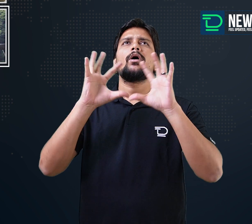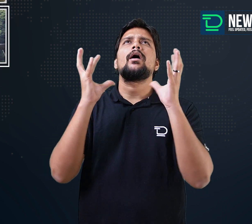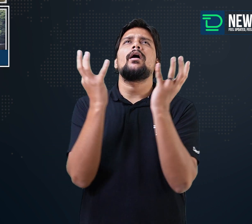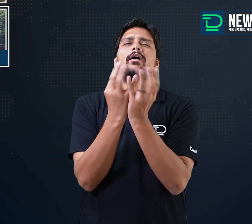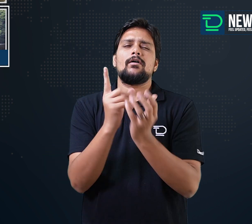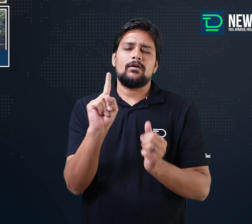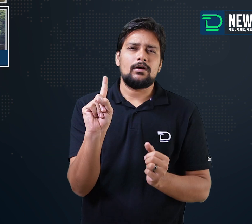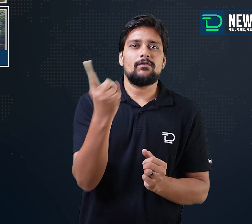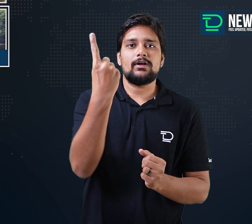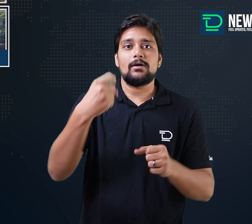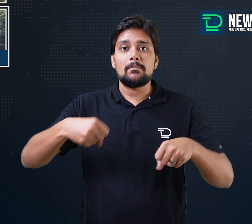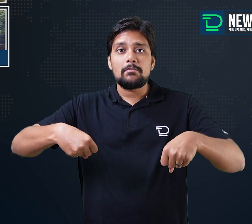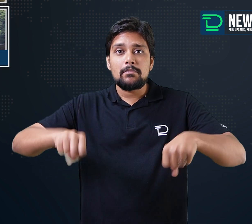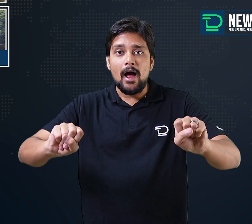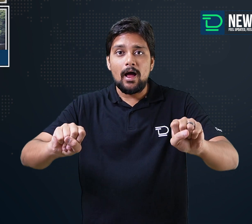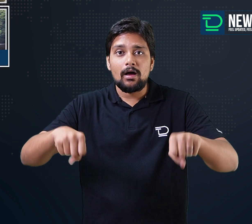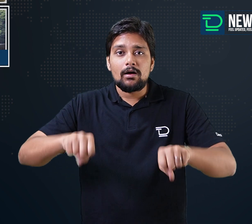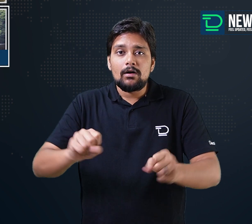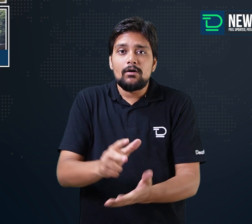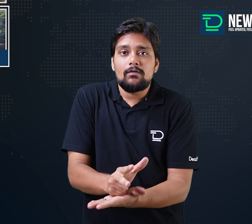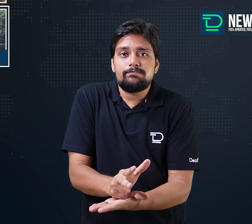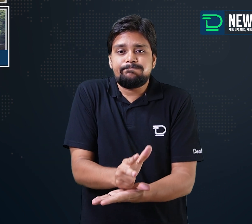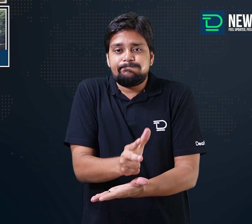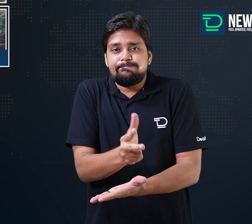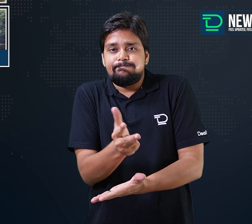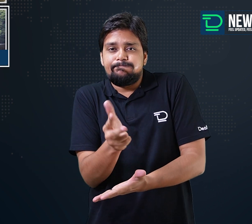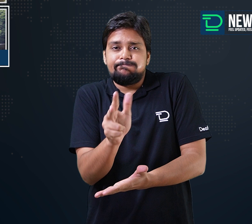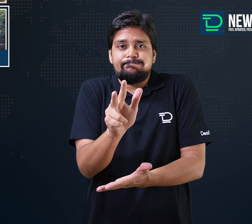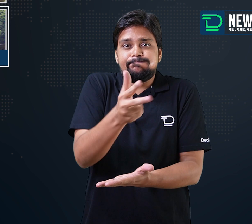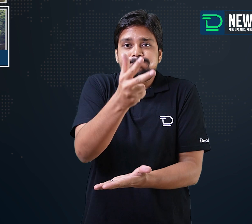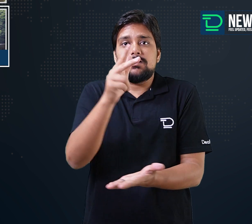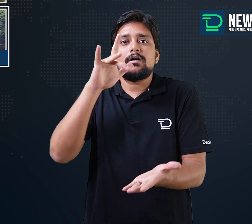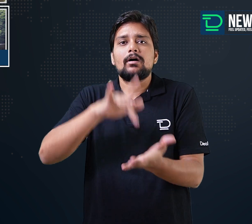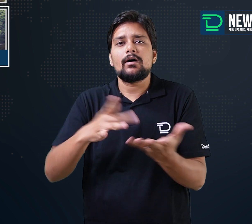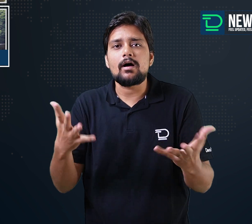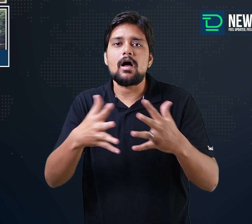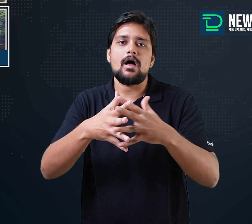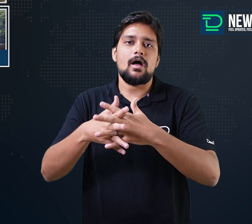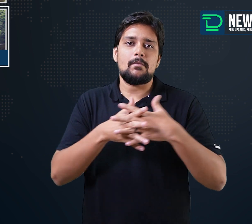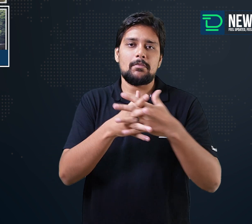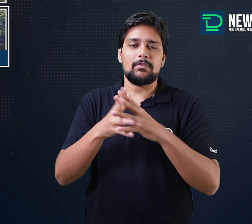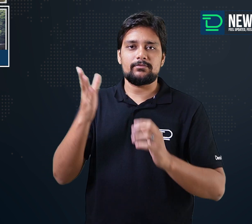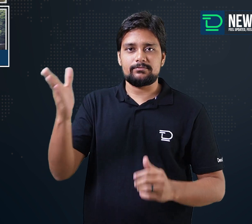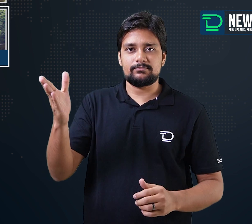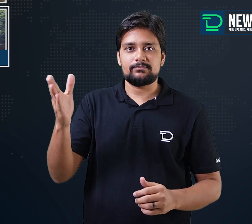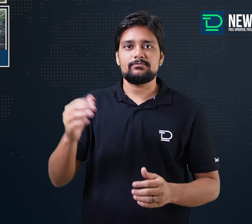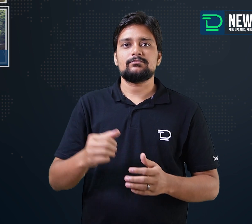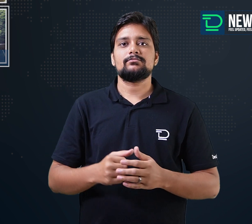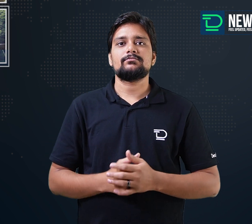The world’s first flying bike was introduced in the US